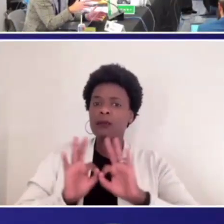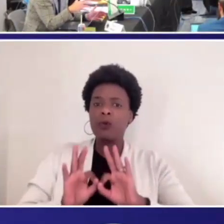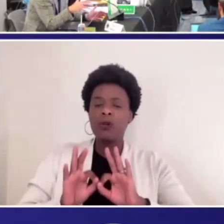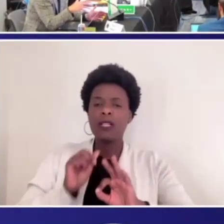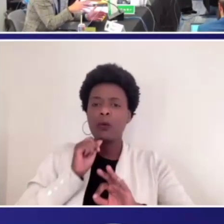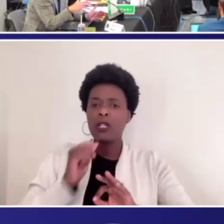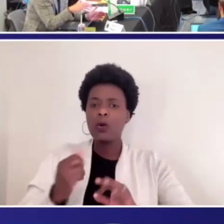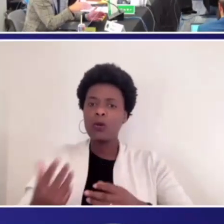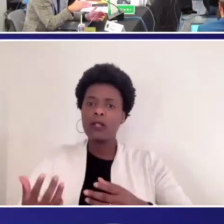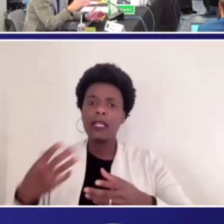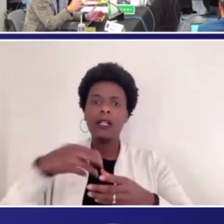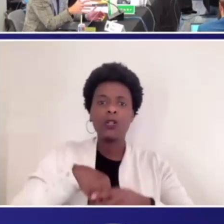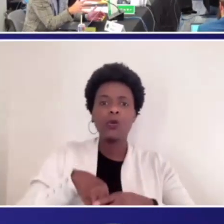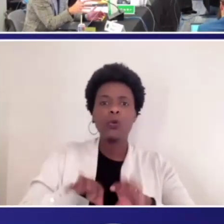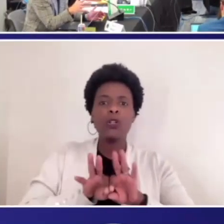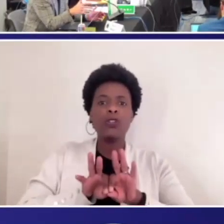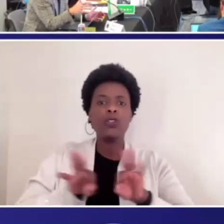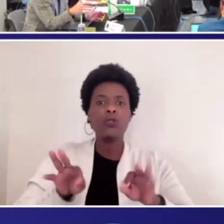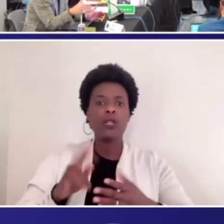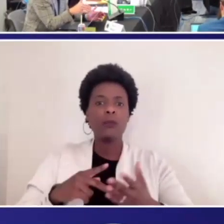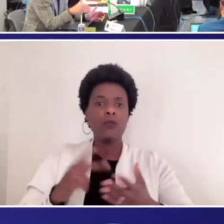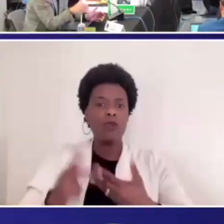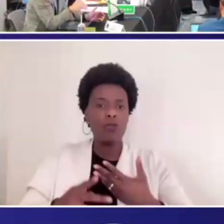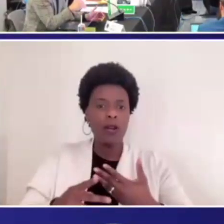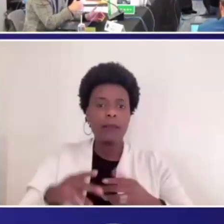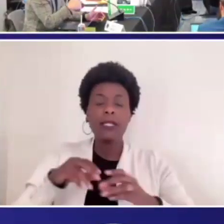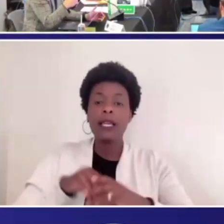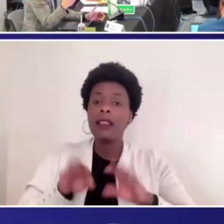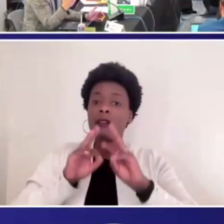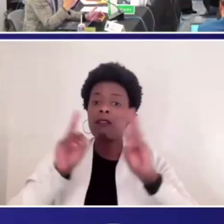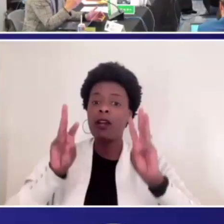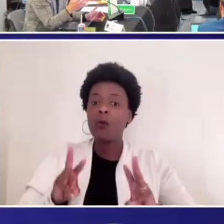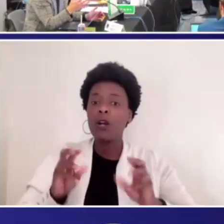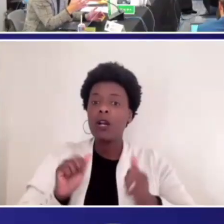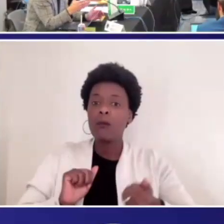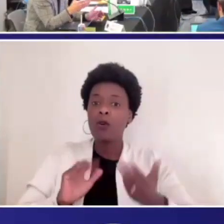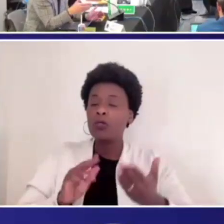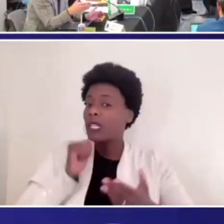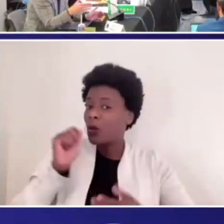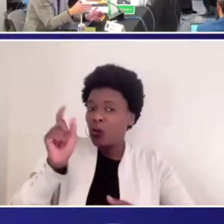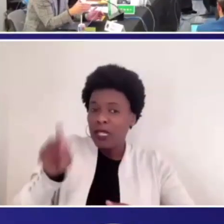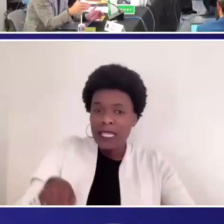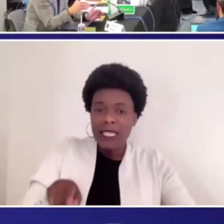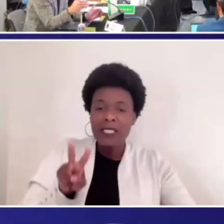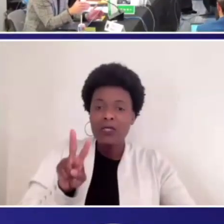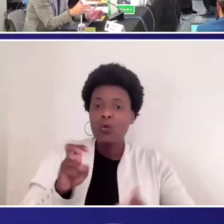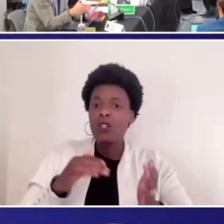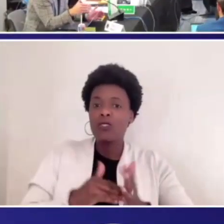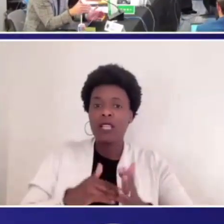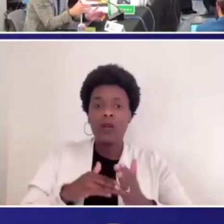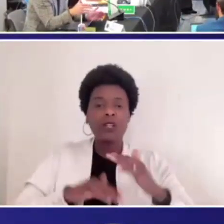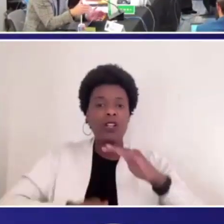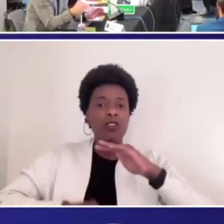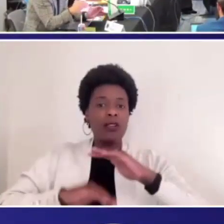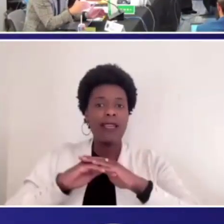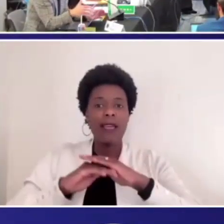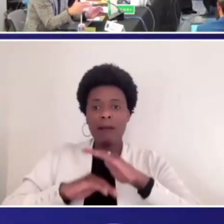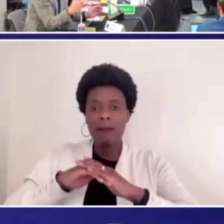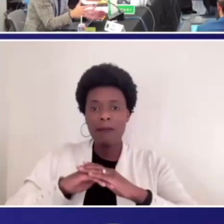programs, even through the framework approach, that don't need the $200,000 cap. There are programs that will die without